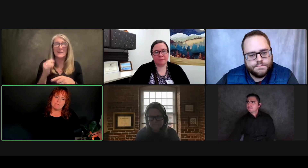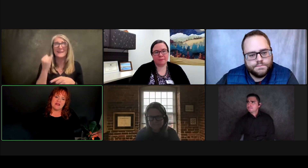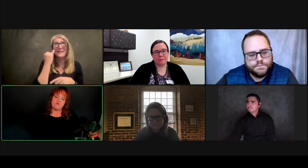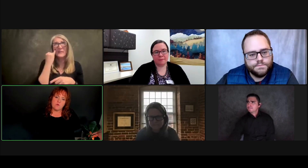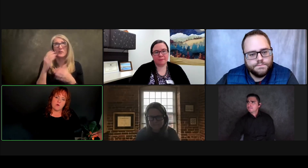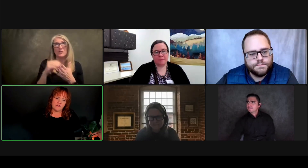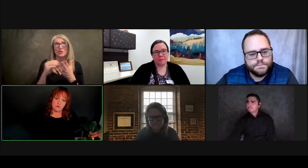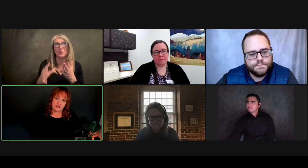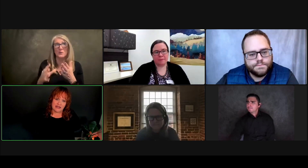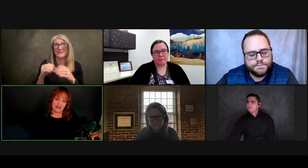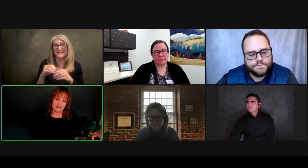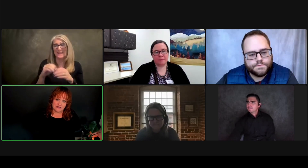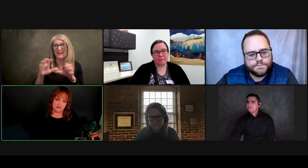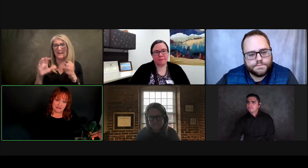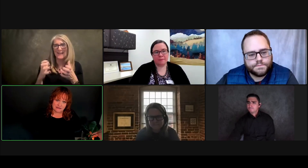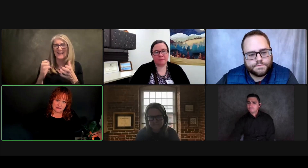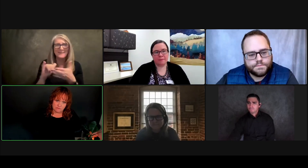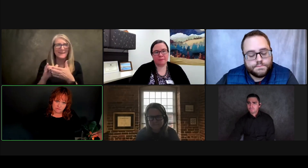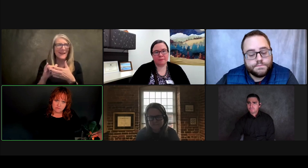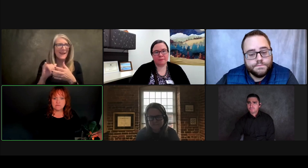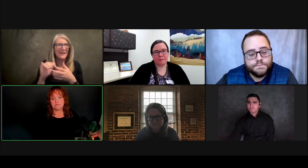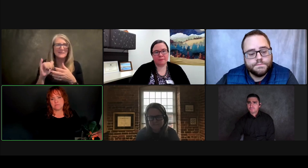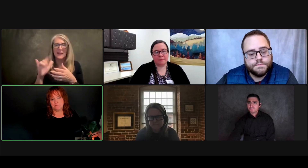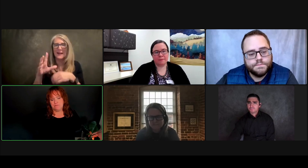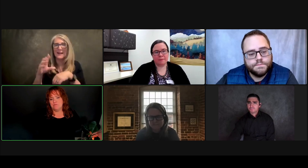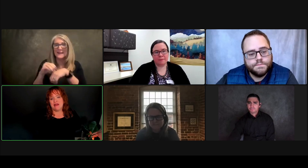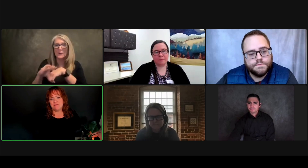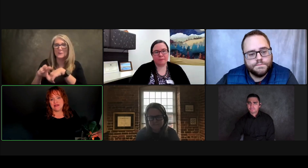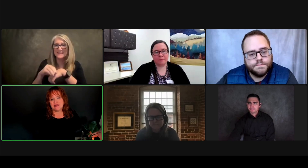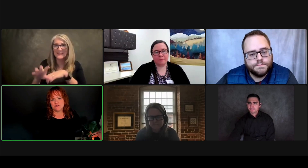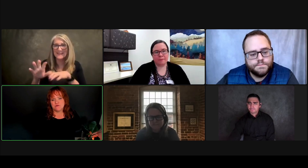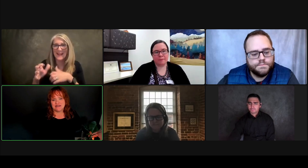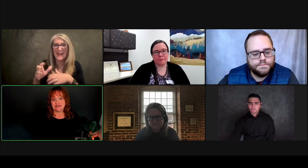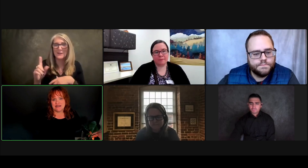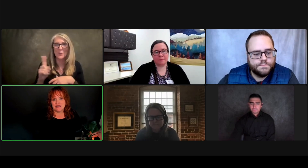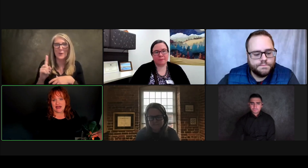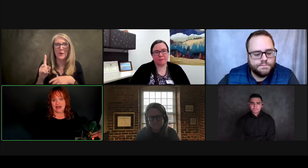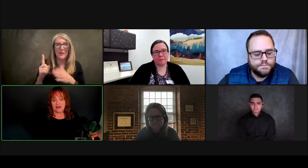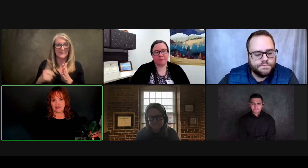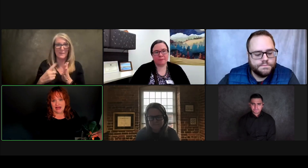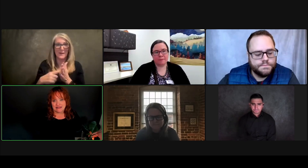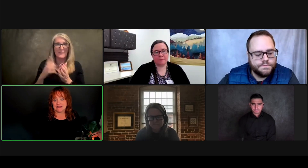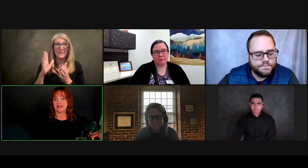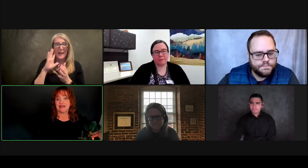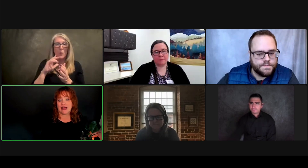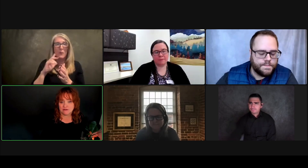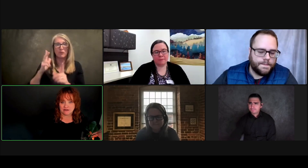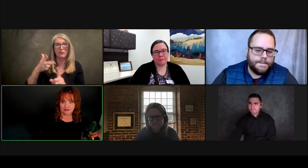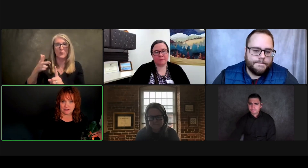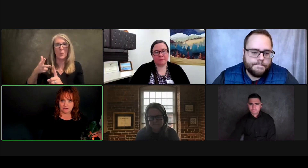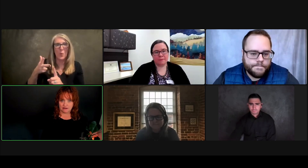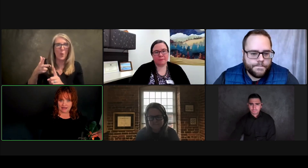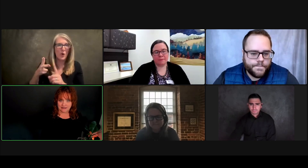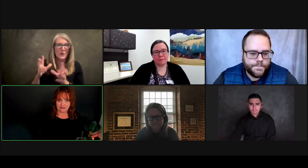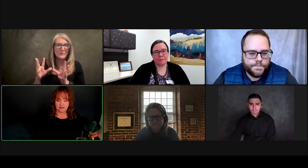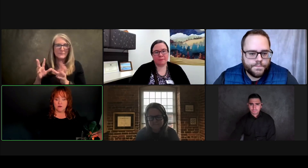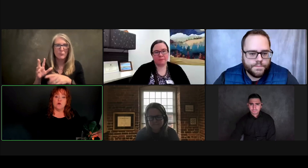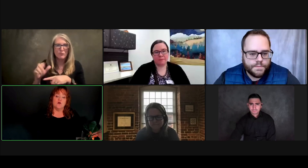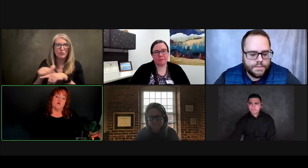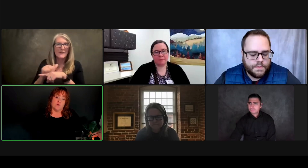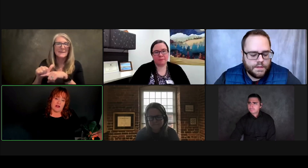If one of you can answer this-- maybe a student is in a class, like a counseling, class where